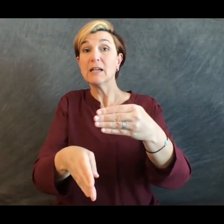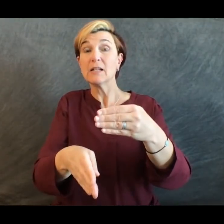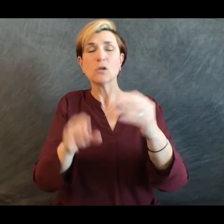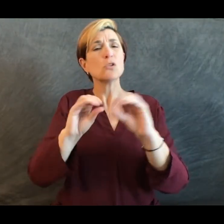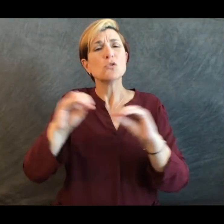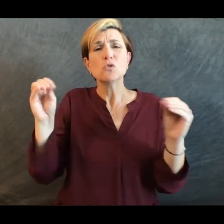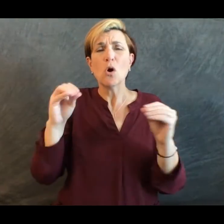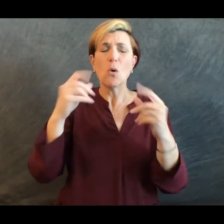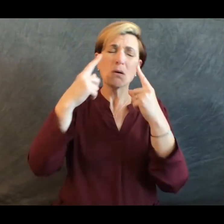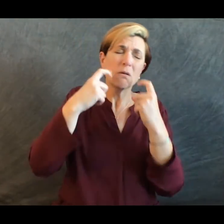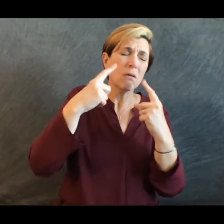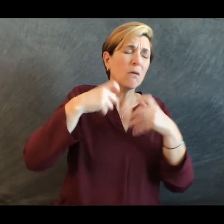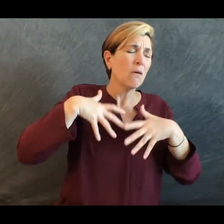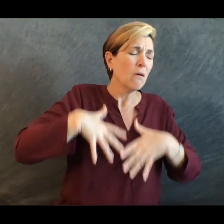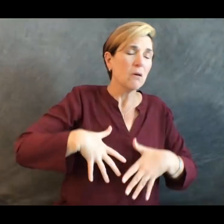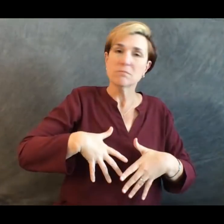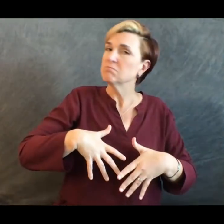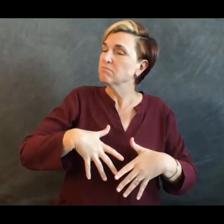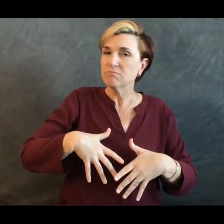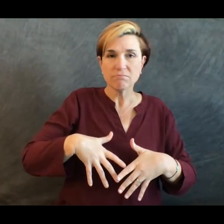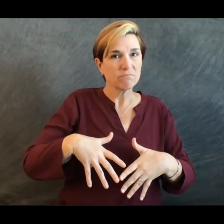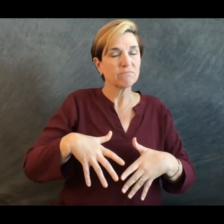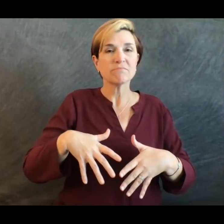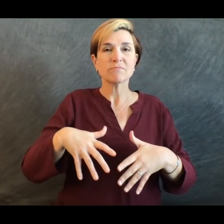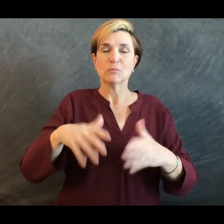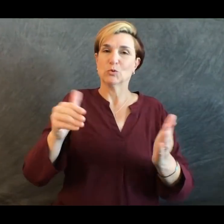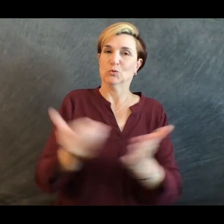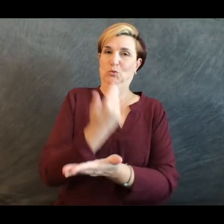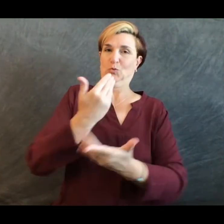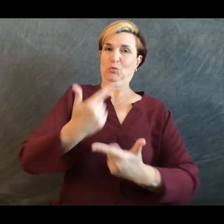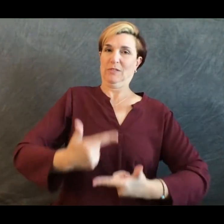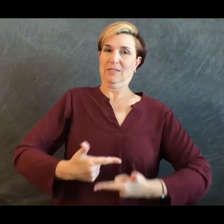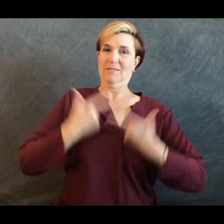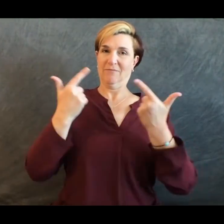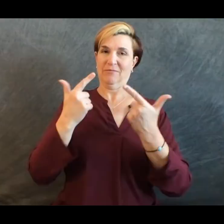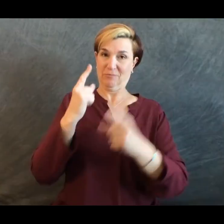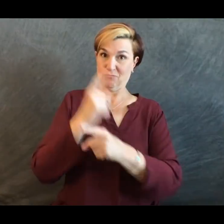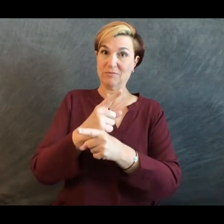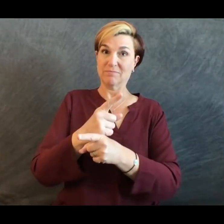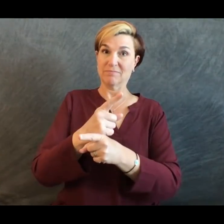very appropriate isn't it I'd like to provide Americans an update